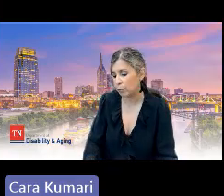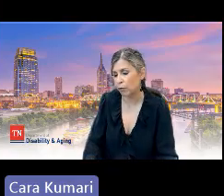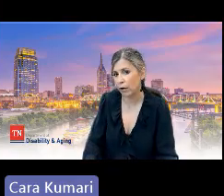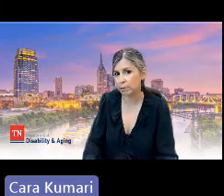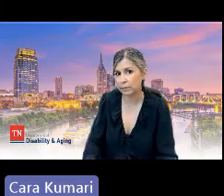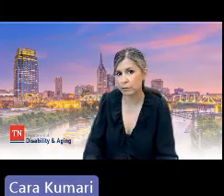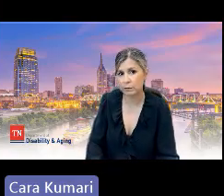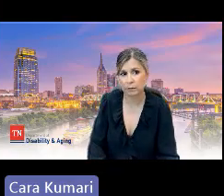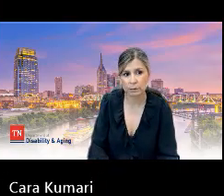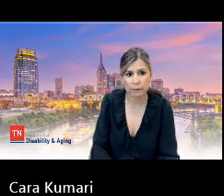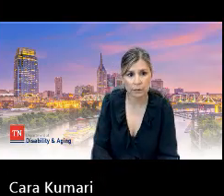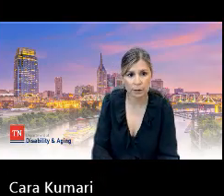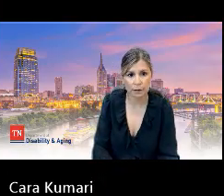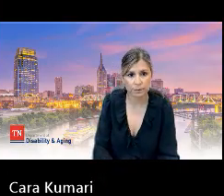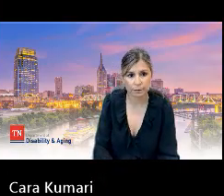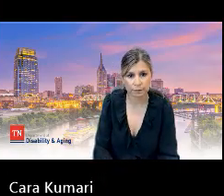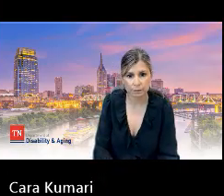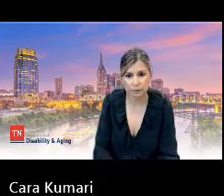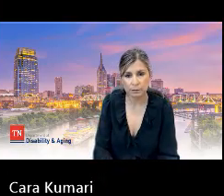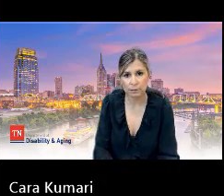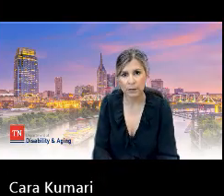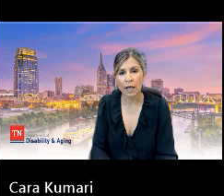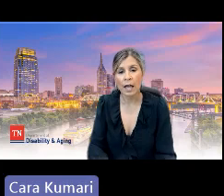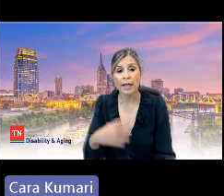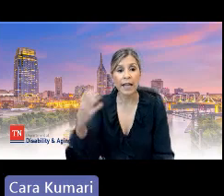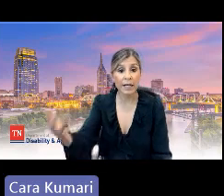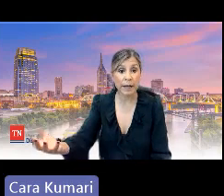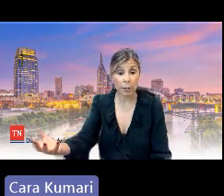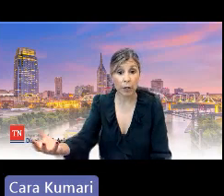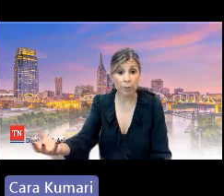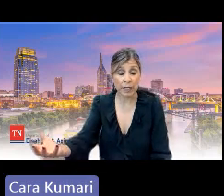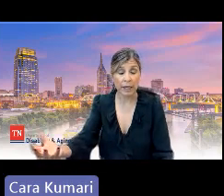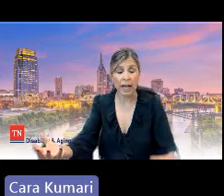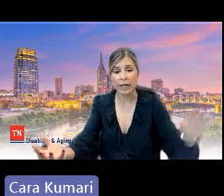budget in the Part A program, Katie Beckett Part B.